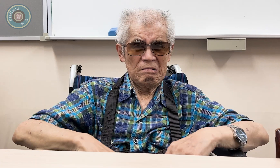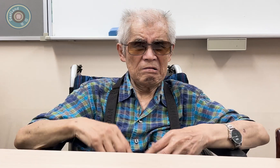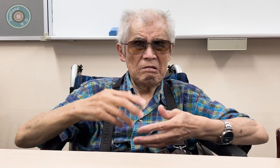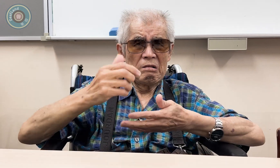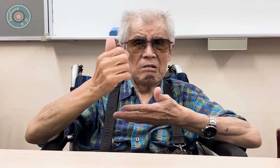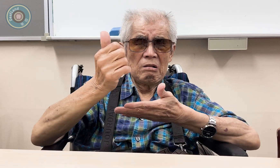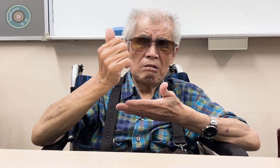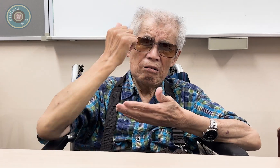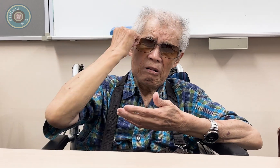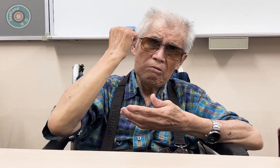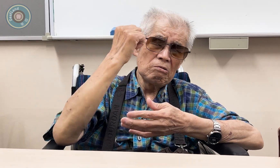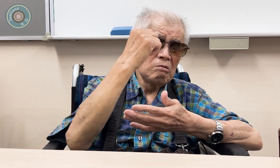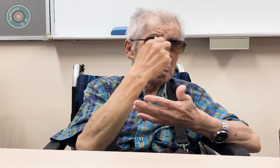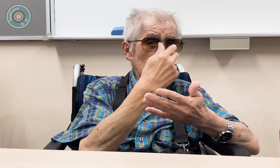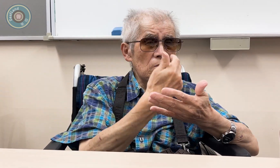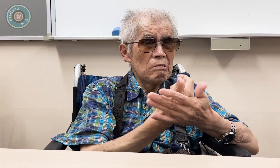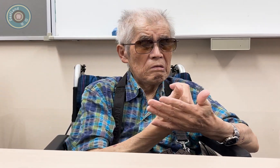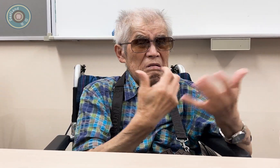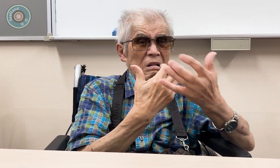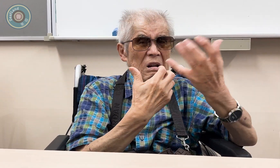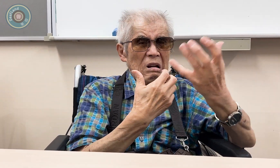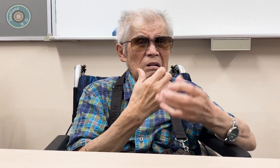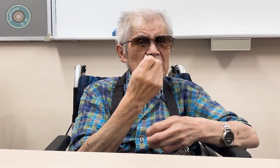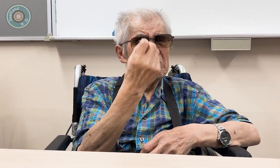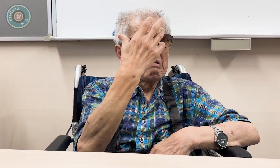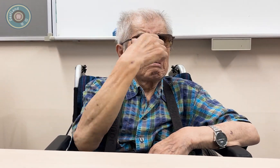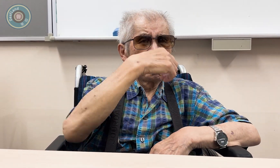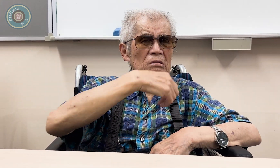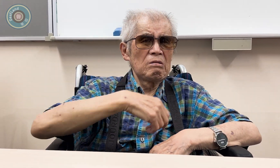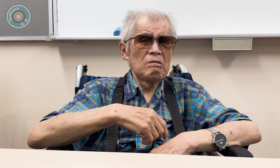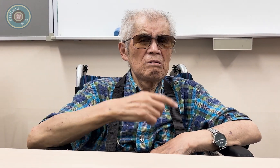He couldn’t lie down because of the pain. I know what he meant